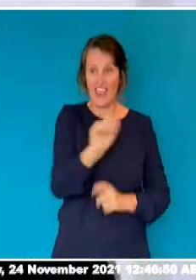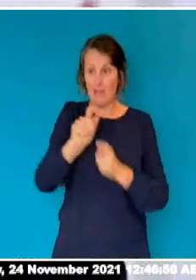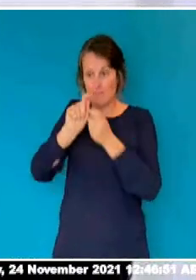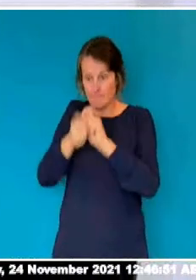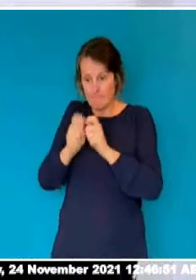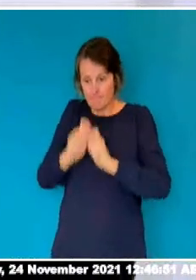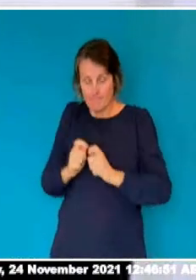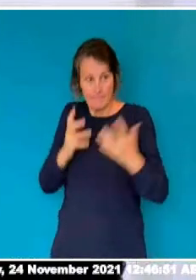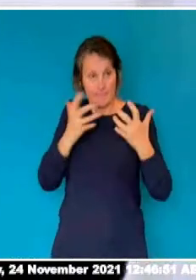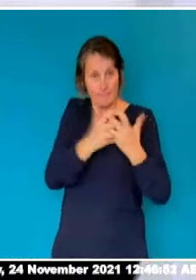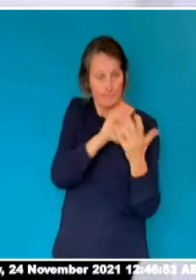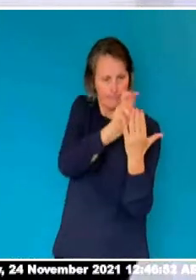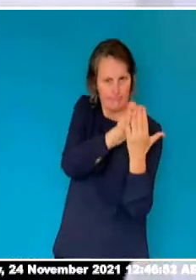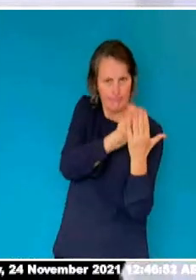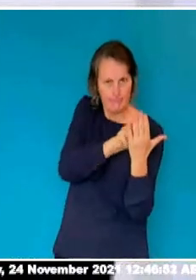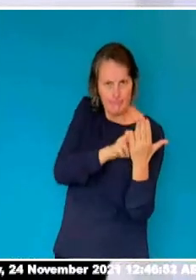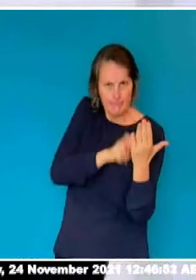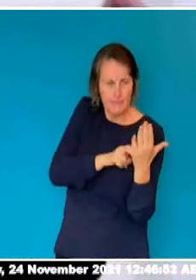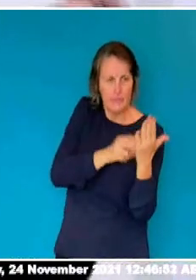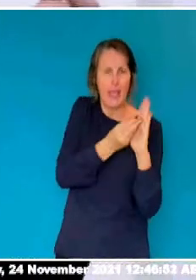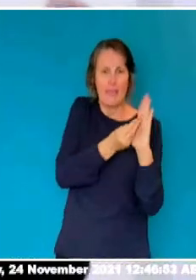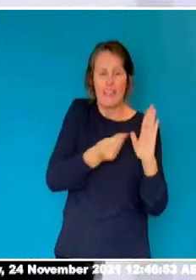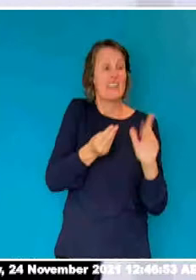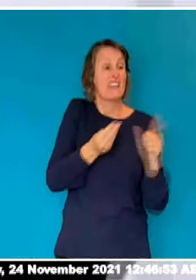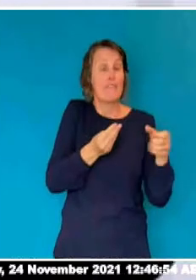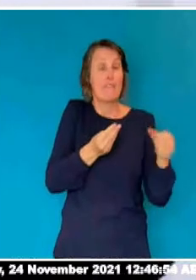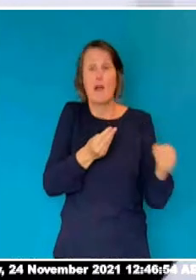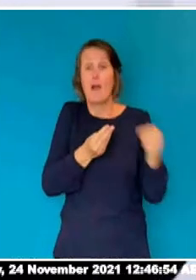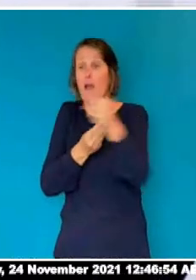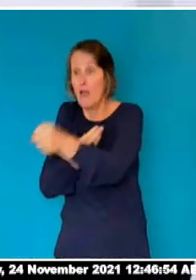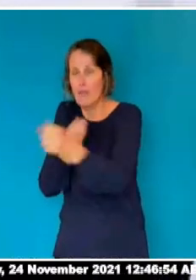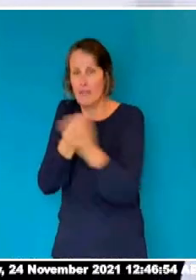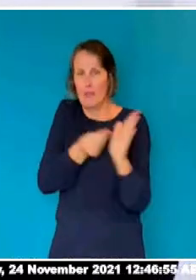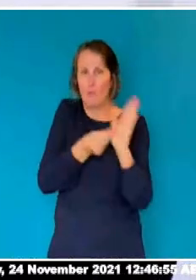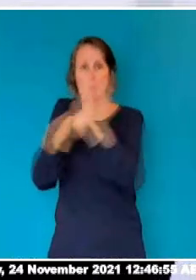So if they are transferred or promoted, their approved adjustment can just go with